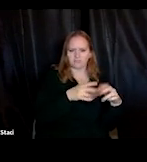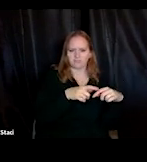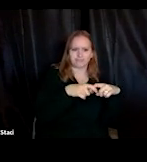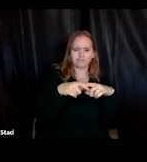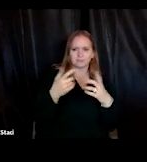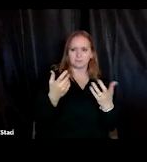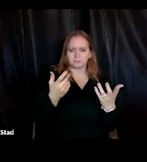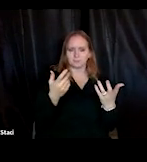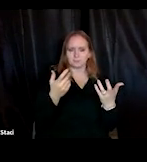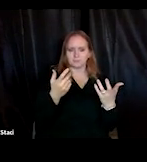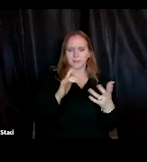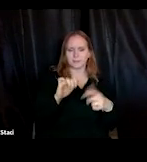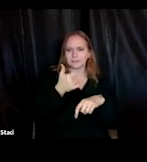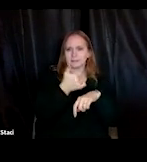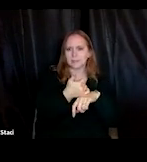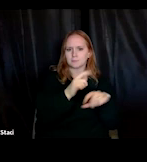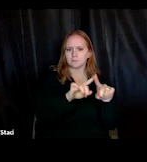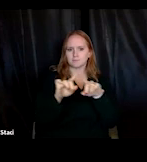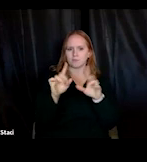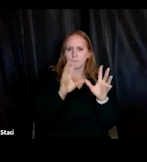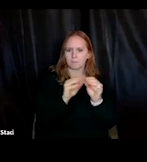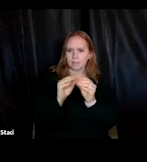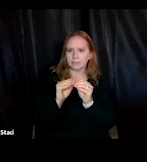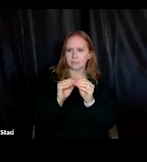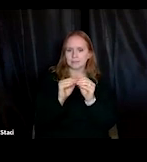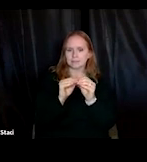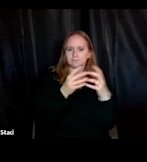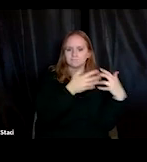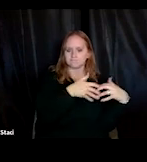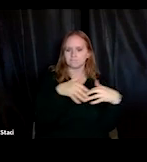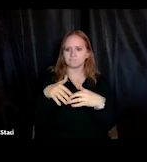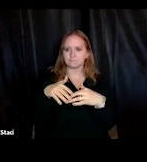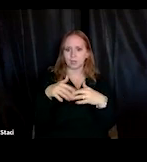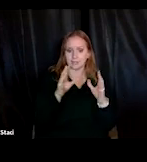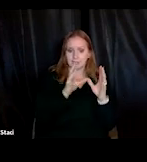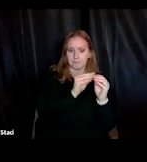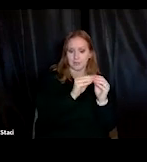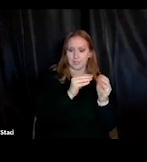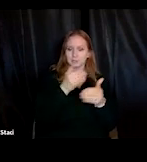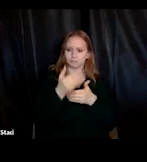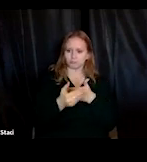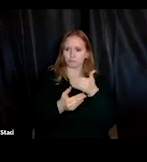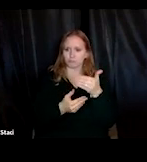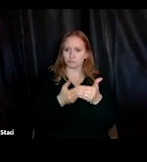around those. But kind of what we've seen as the meetings have progressed is they've really kind of just turned